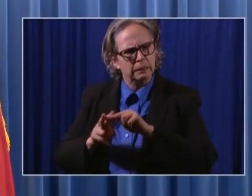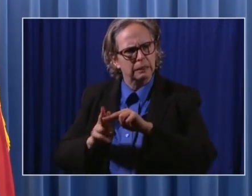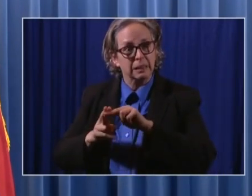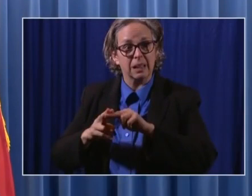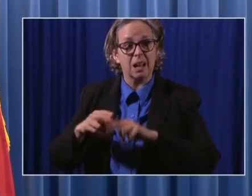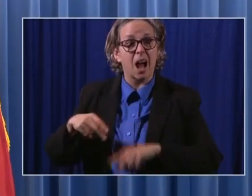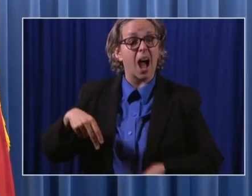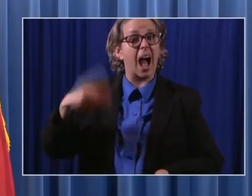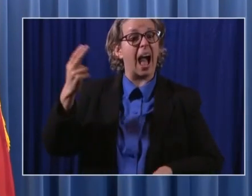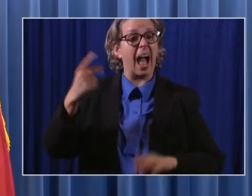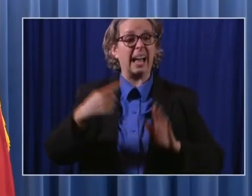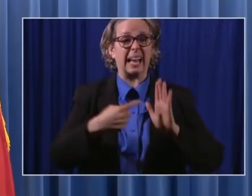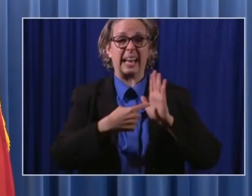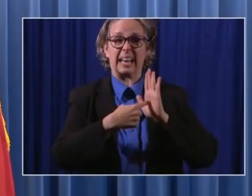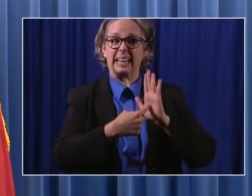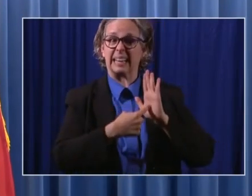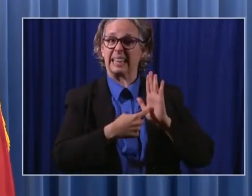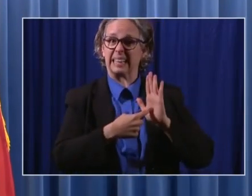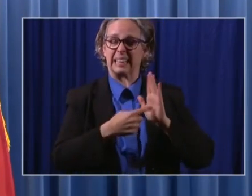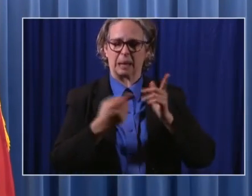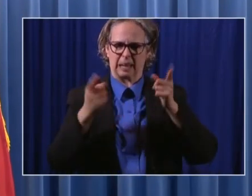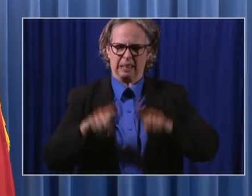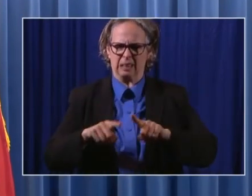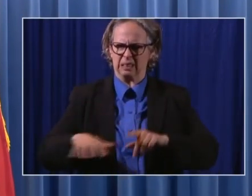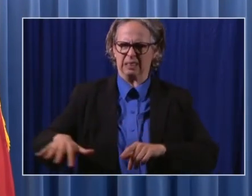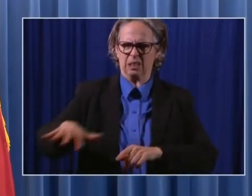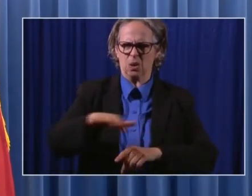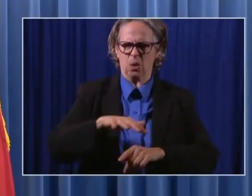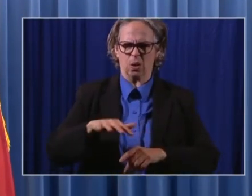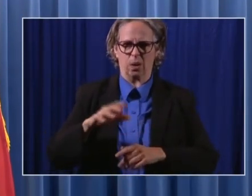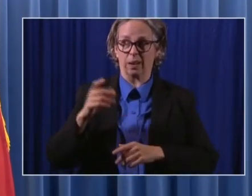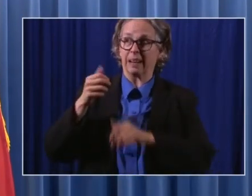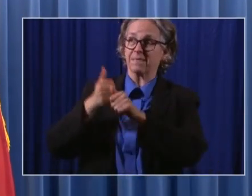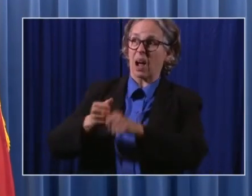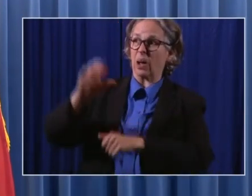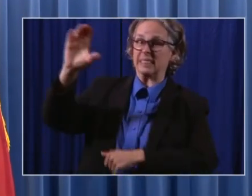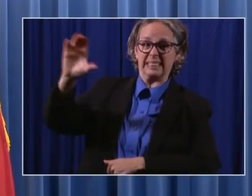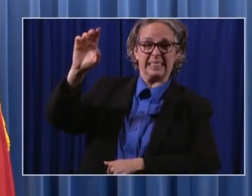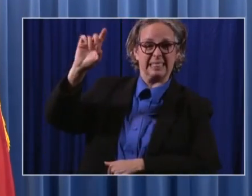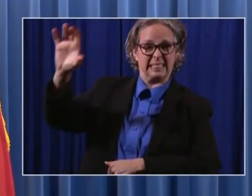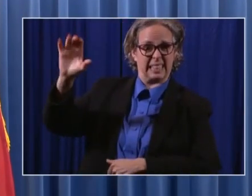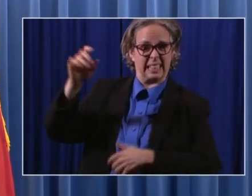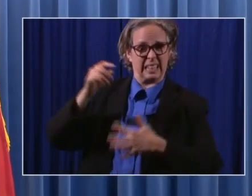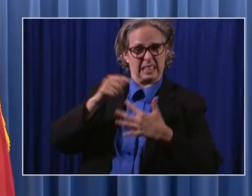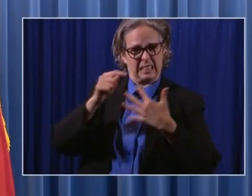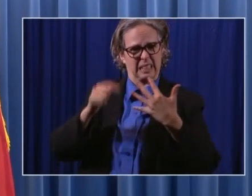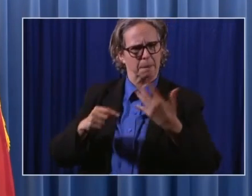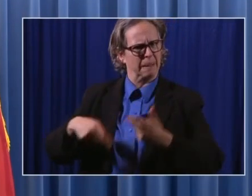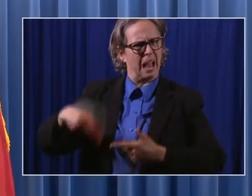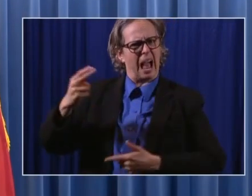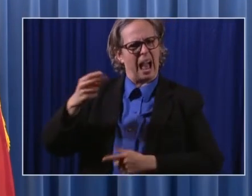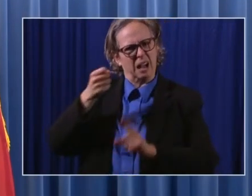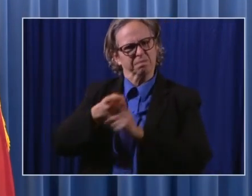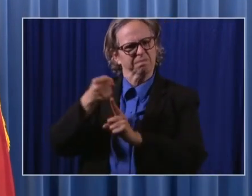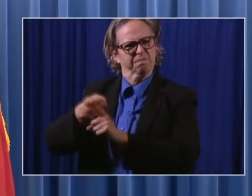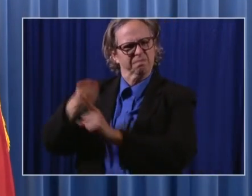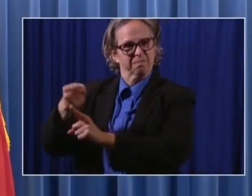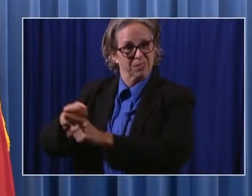CASES DURING THIS ENTIRE PANDEMIC HAVE NOW BEEN REPORTED, MAKING THE COUNTY AND A HIGH INCIDENCE COUNTY AS